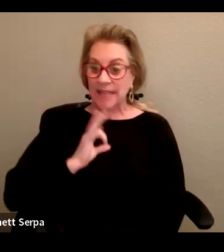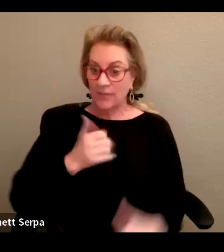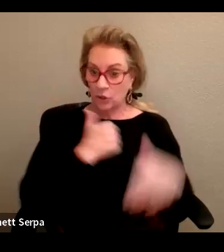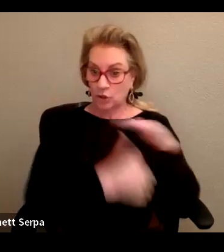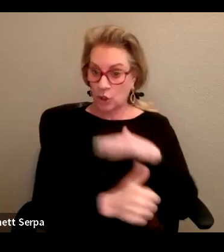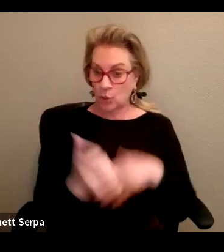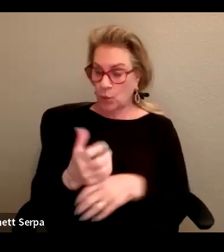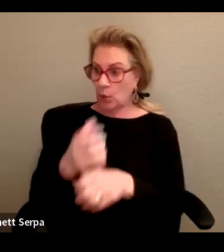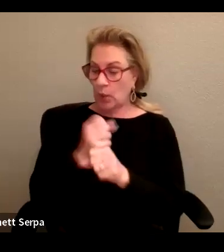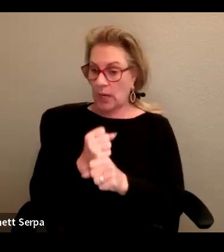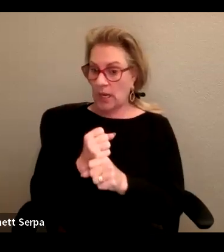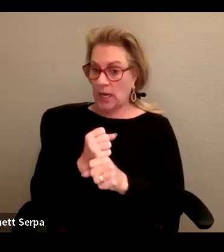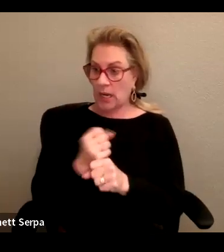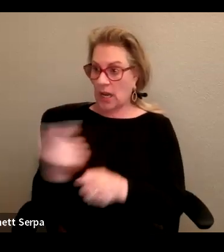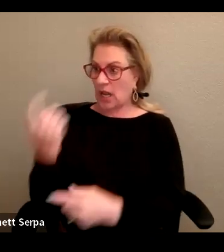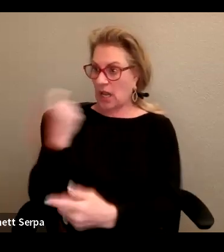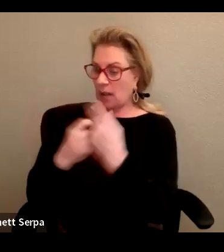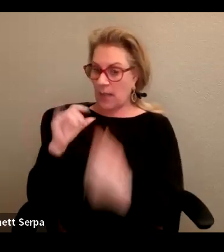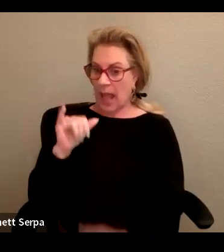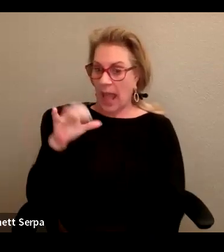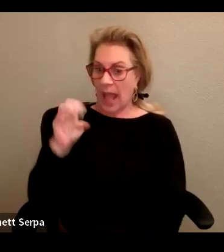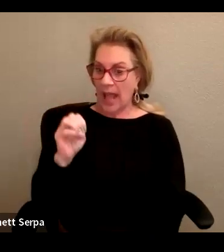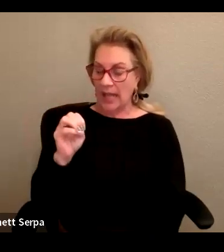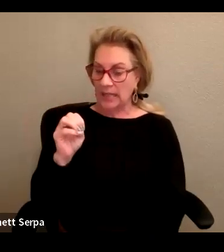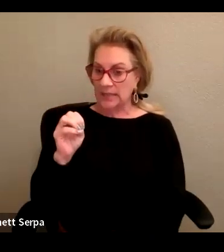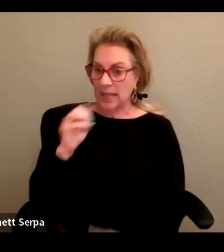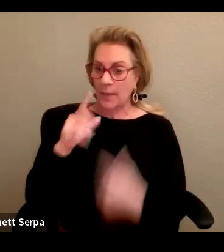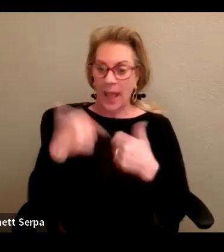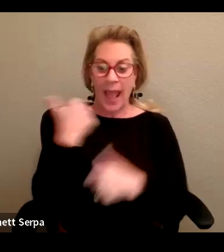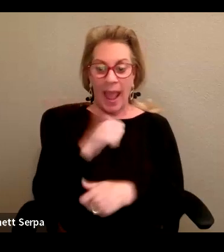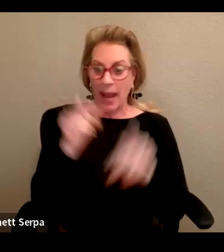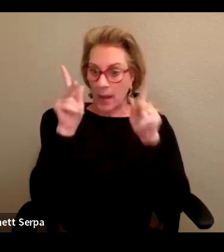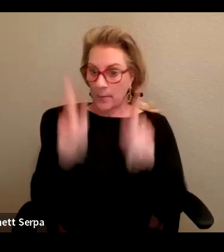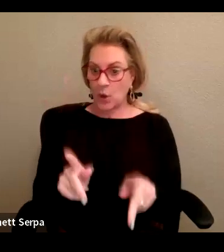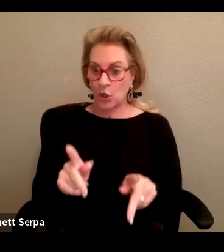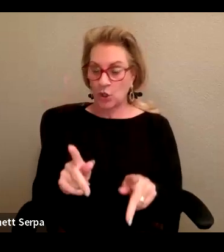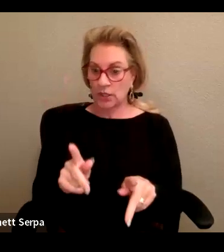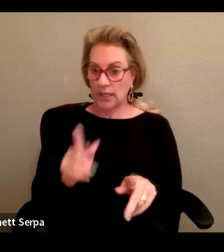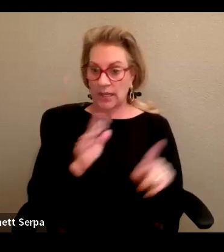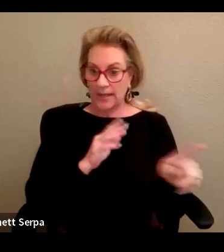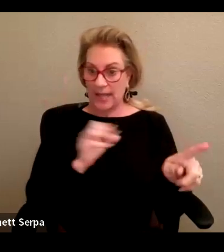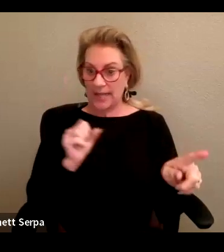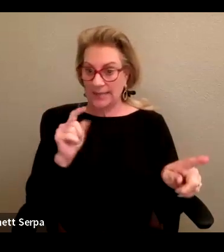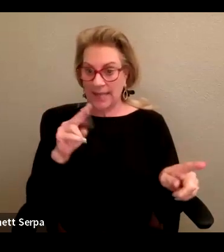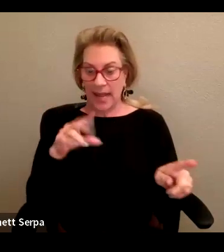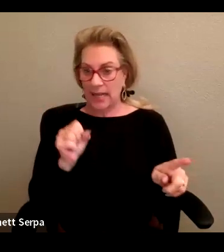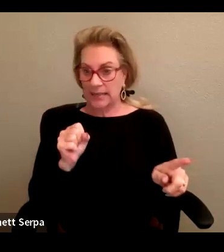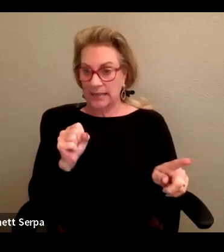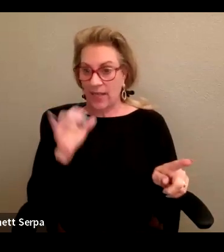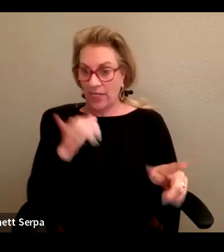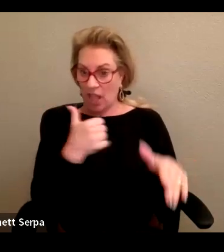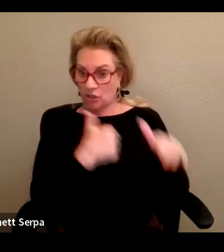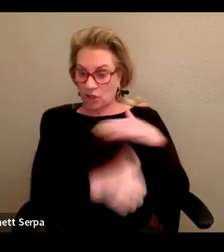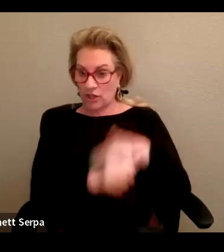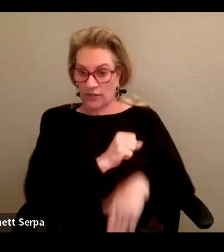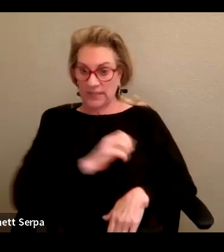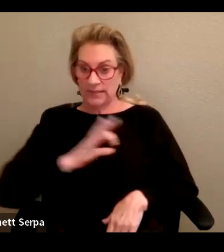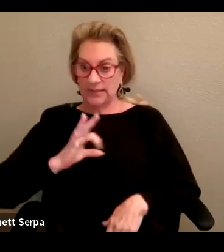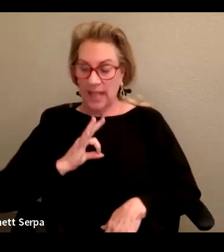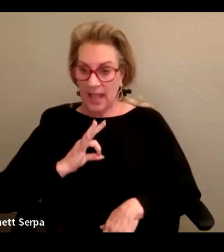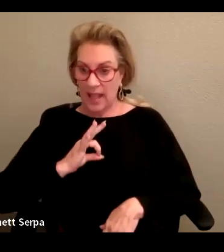inquiry from Ice about any person's immigration status if that shelter staff does not know has no